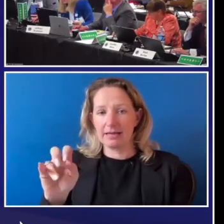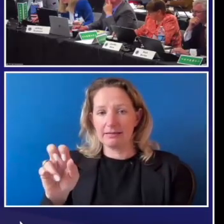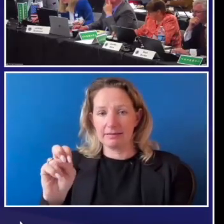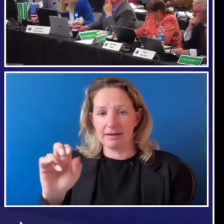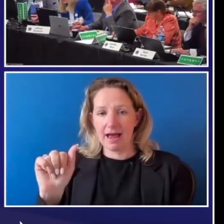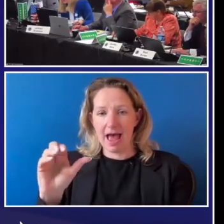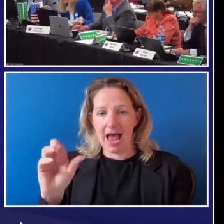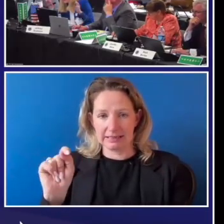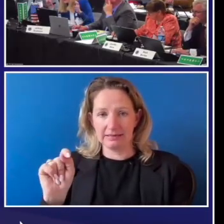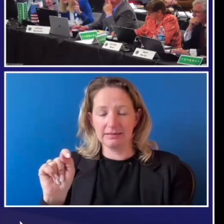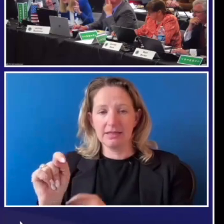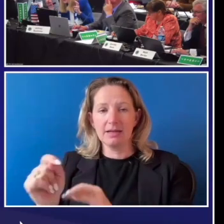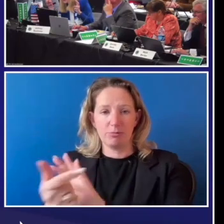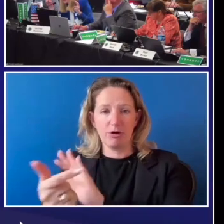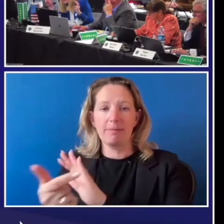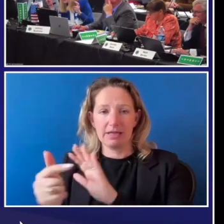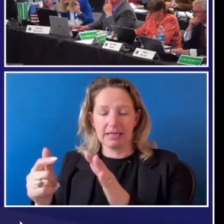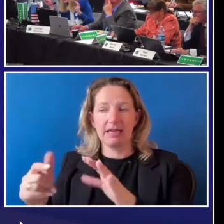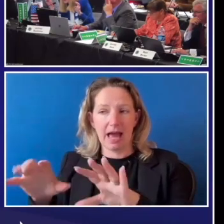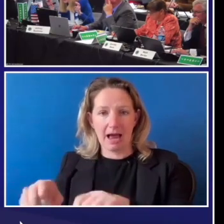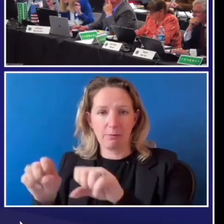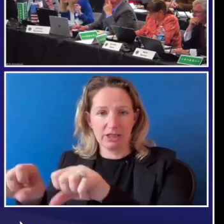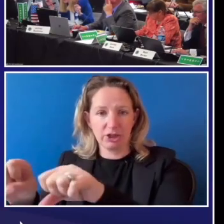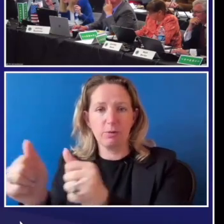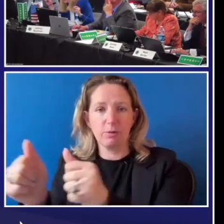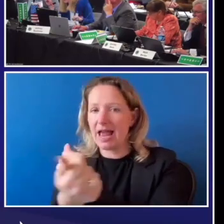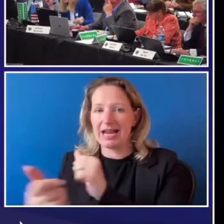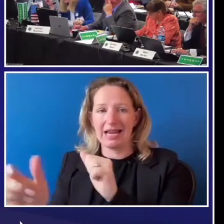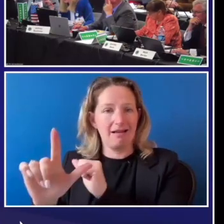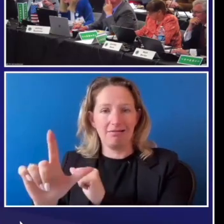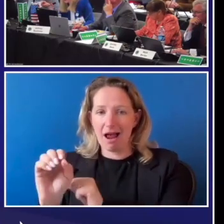they have affect in any line of commerce dot dot dot may be substantially to lessen competition.